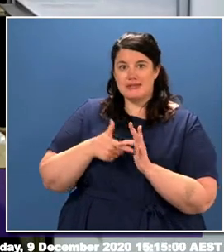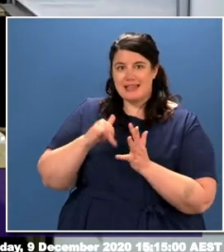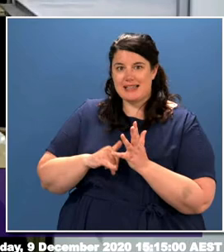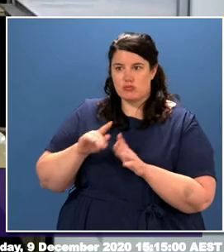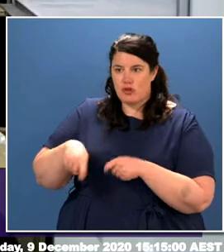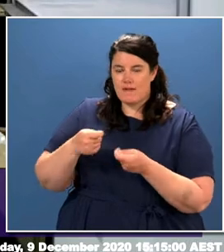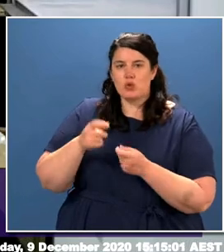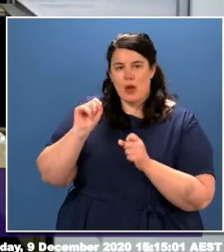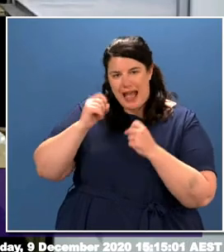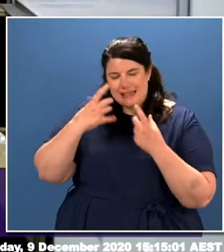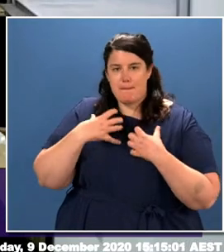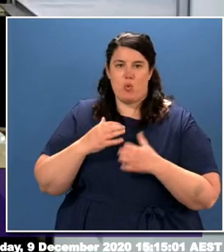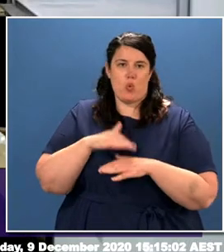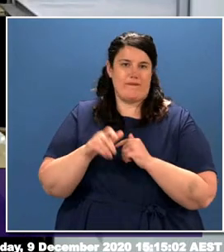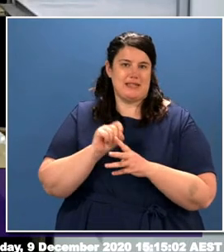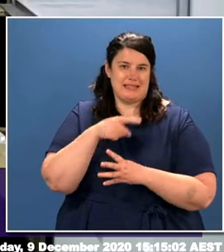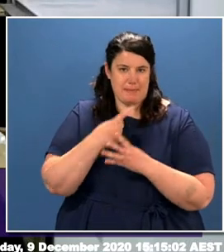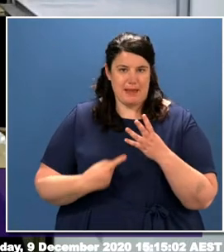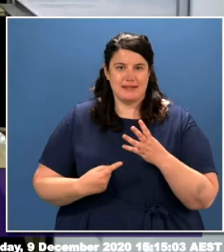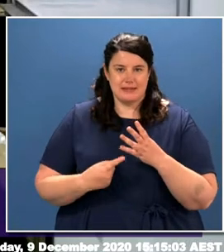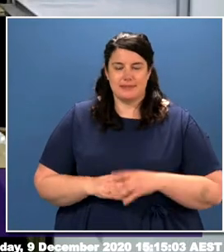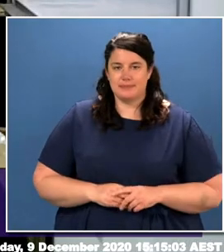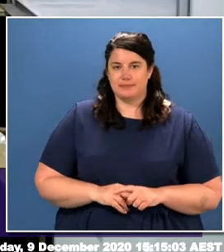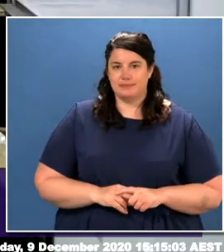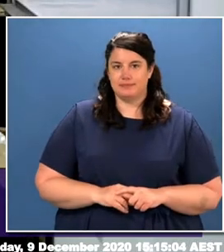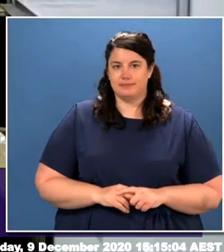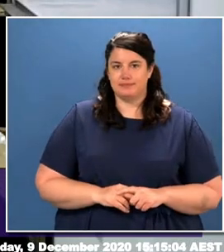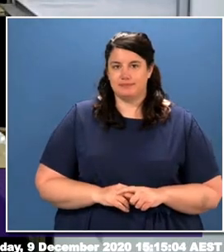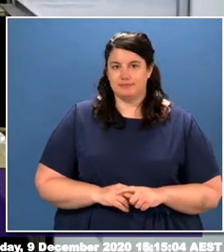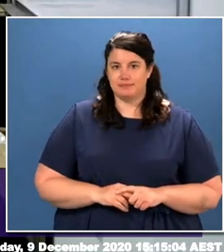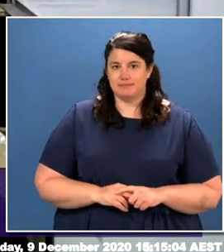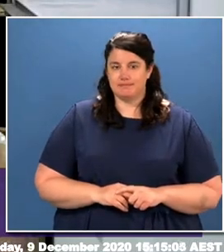So we are able to qualify some of those outcomes as well. And I'll ask some questions about that in a moment.